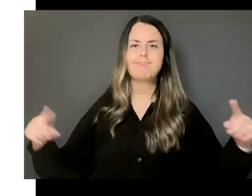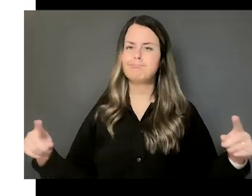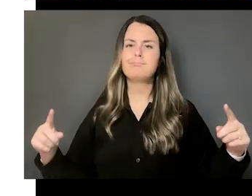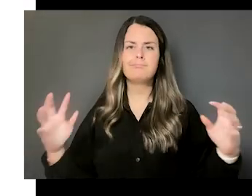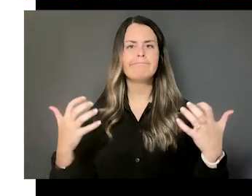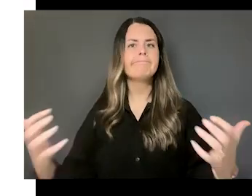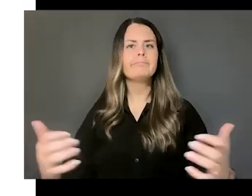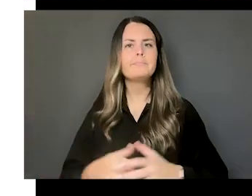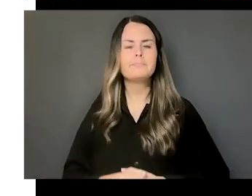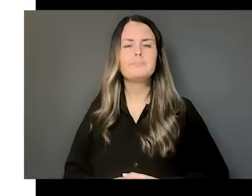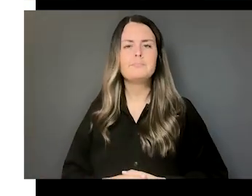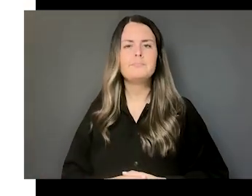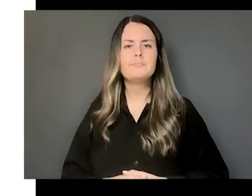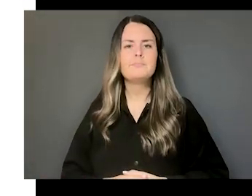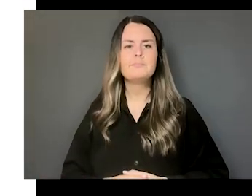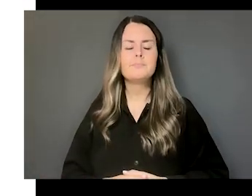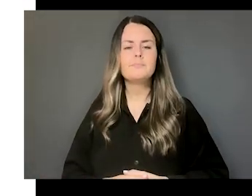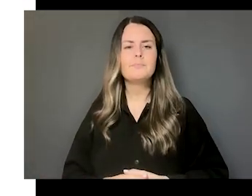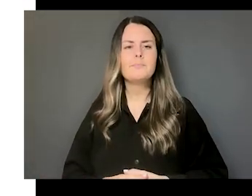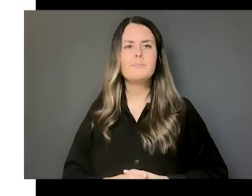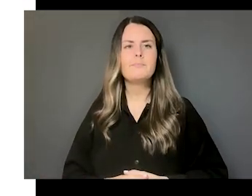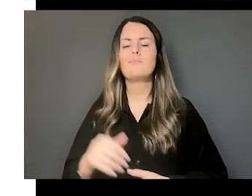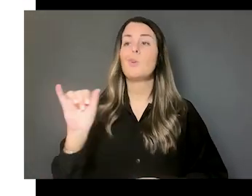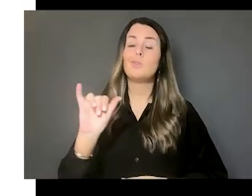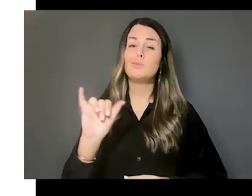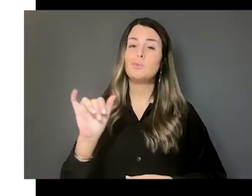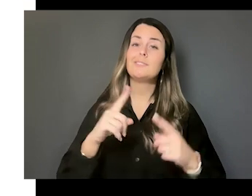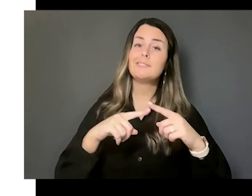and with that, also a very diverse selection of schools.